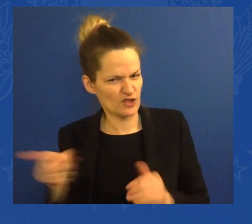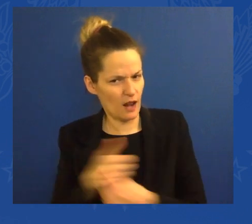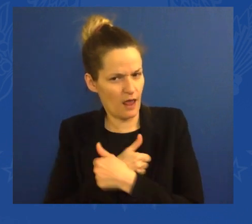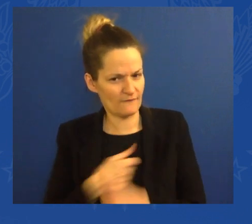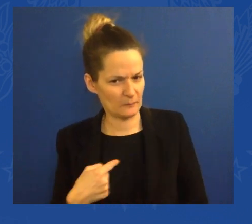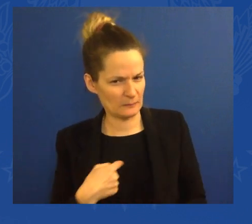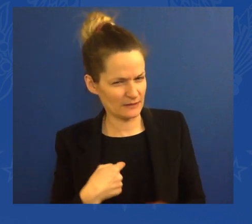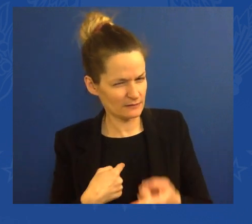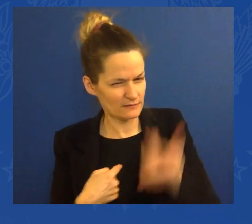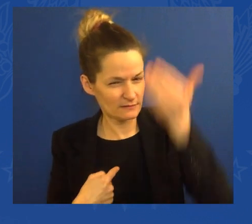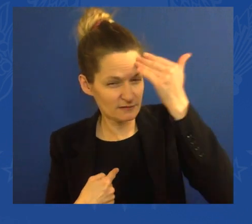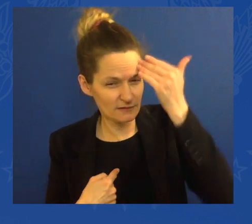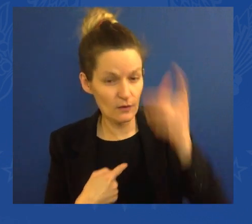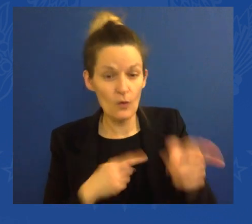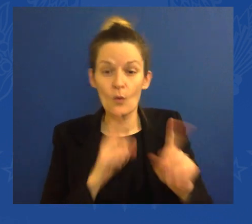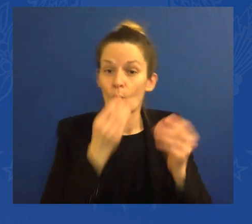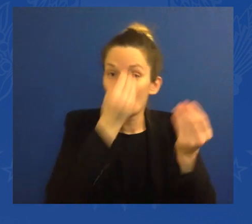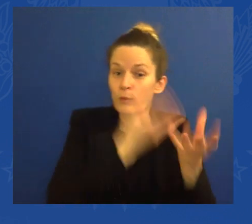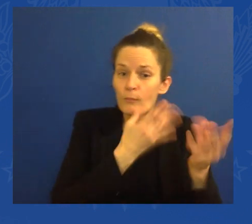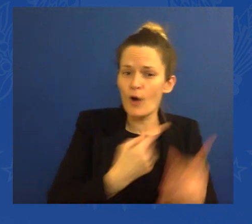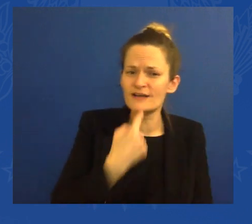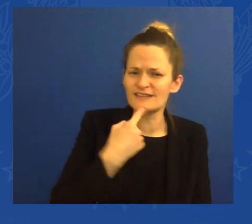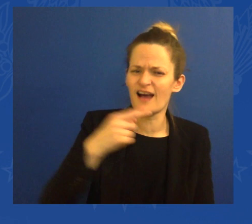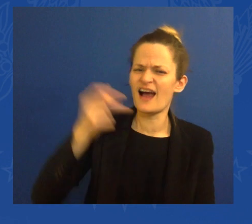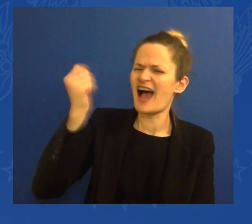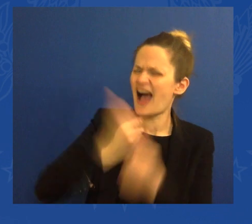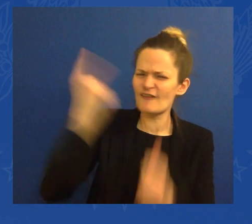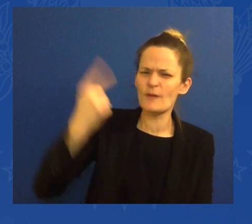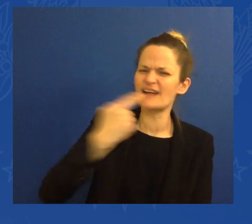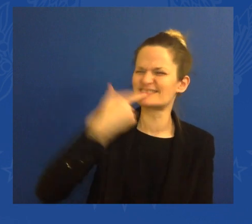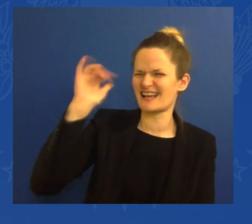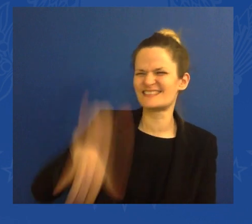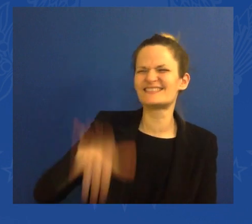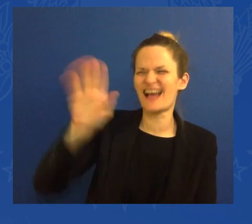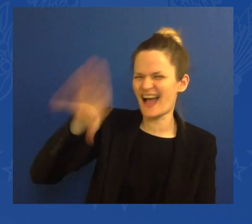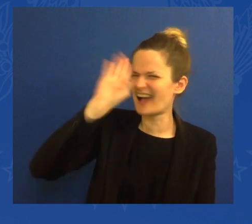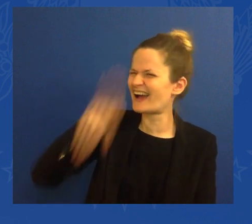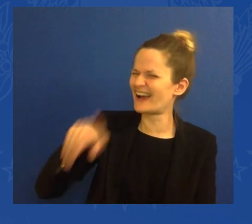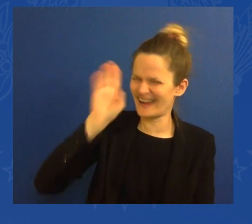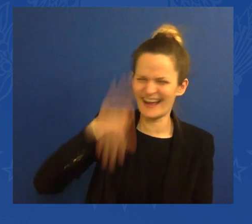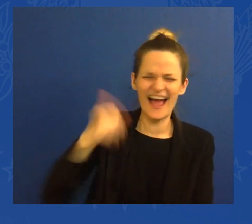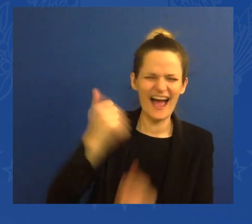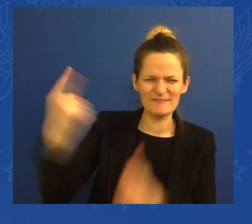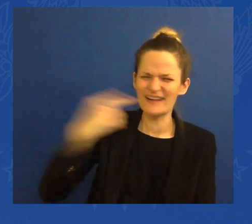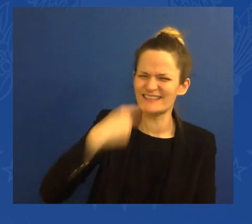And then she said she had done a study that -- she had been on, I guess, two or three parts